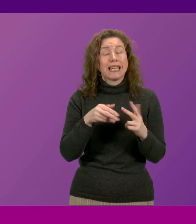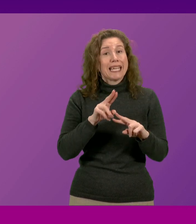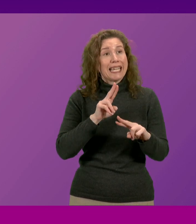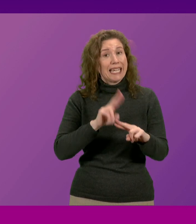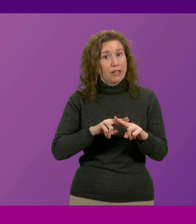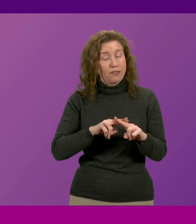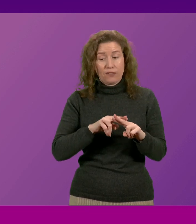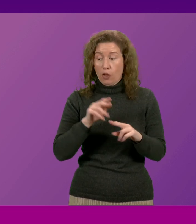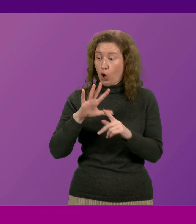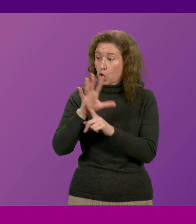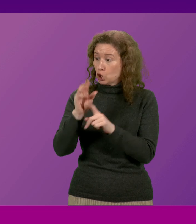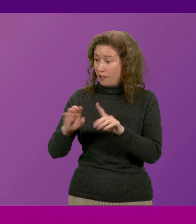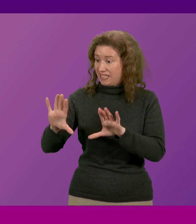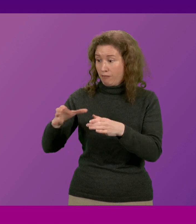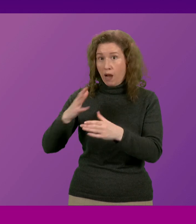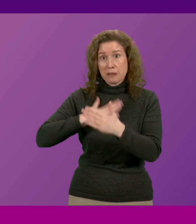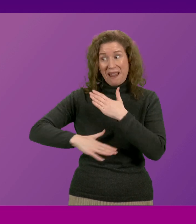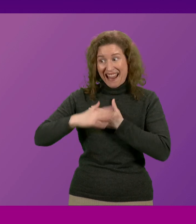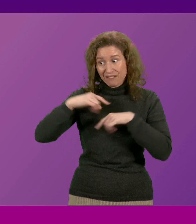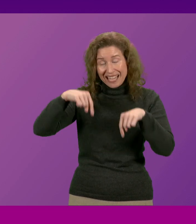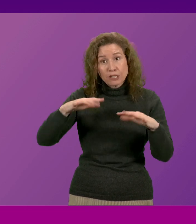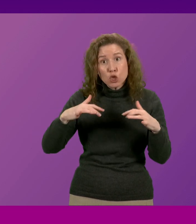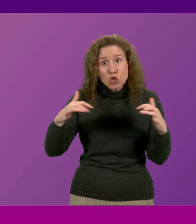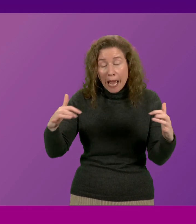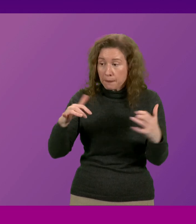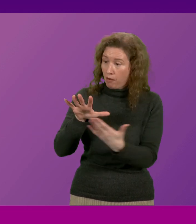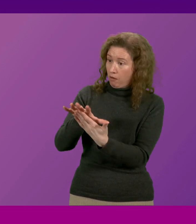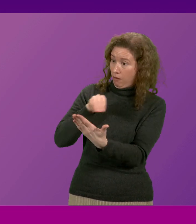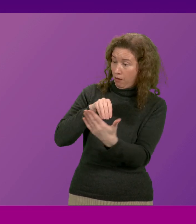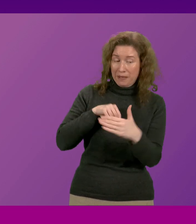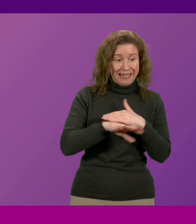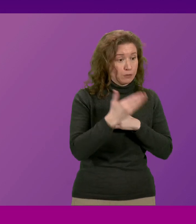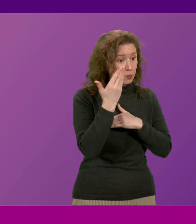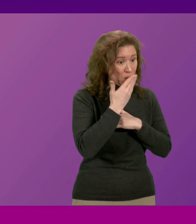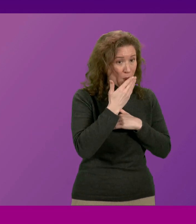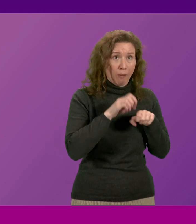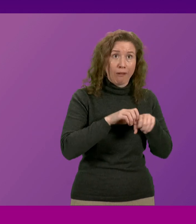of the members of the Conservative Party in this chamber was prevalent in our country’s schools it